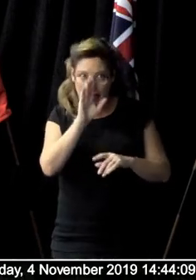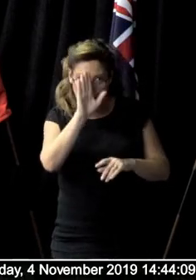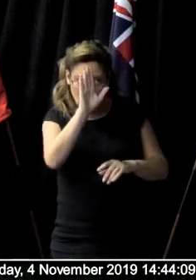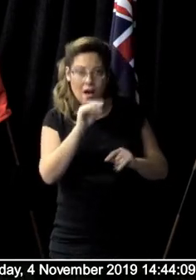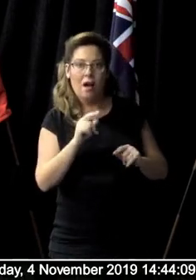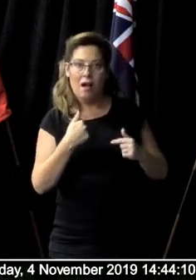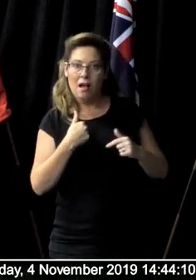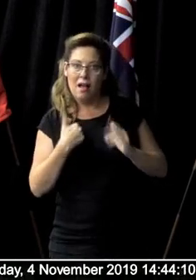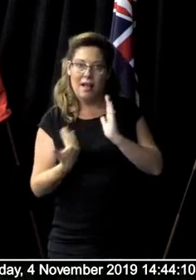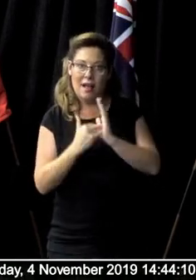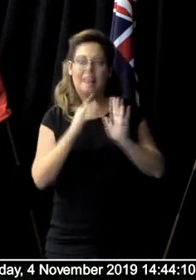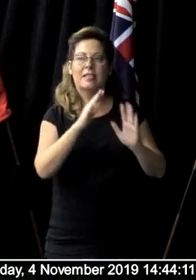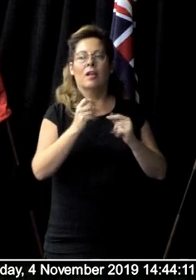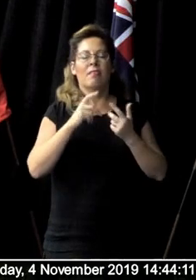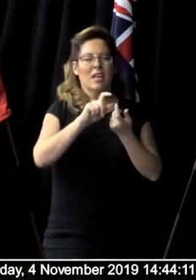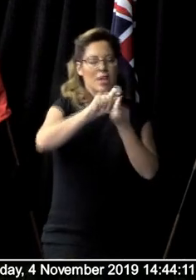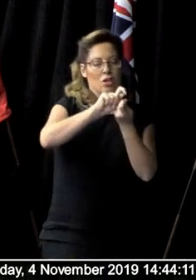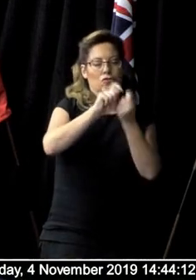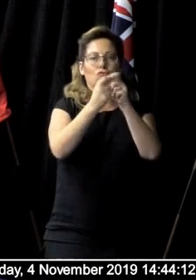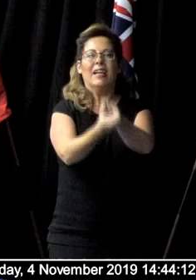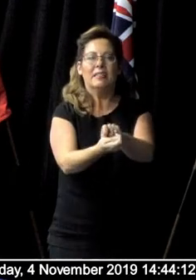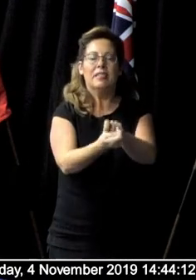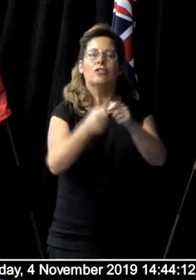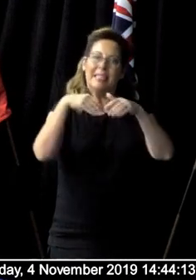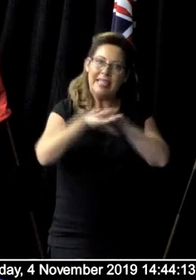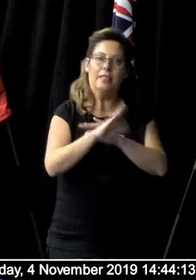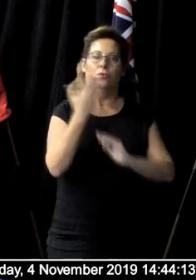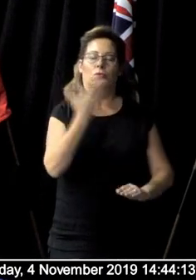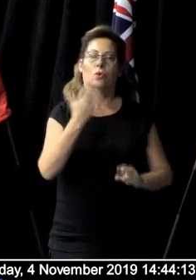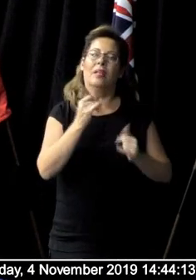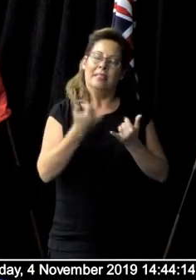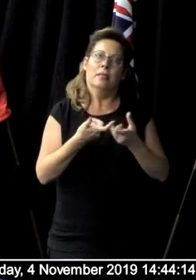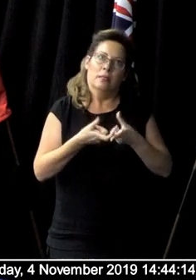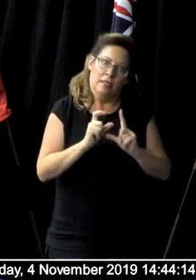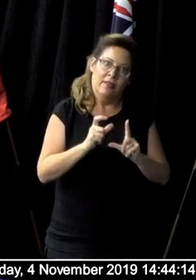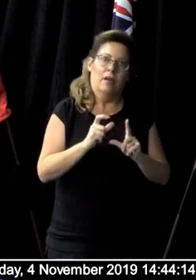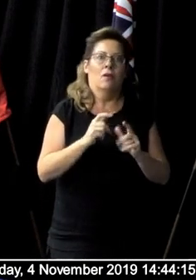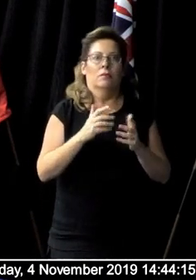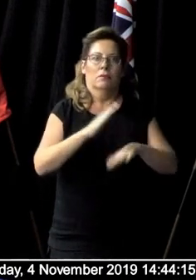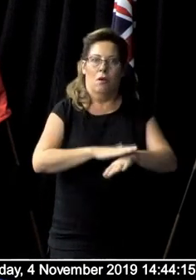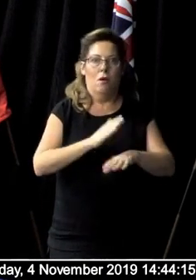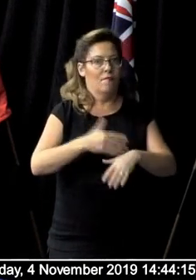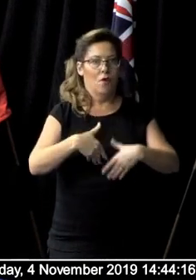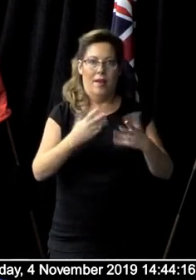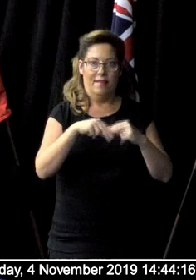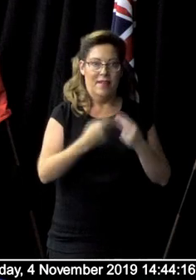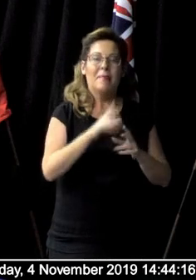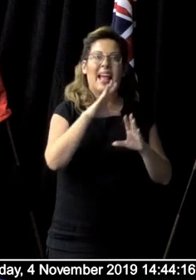into school is a – is a difficult time, then the transition into high school is another difficult time.